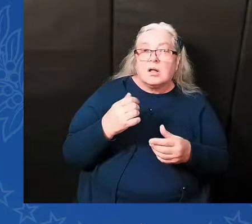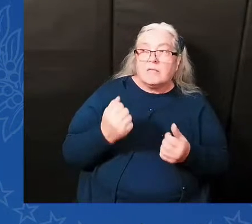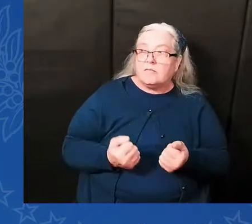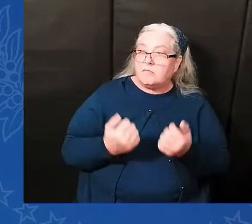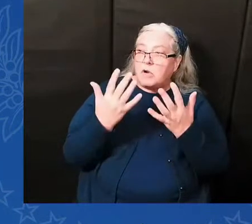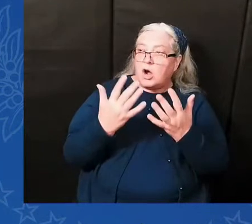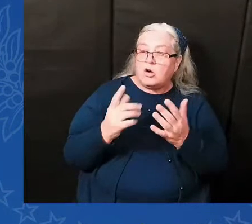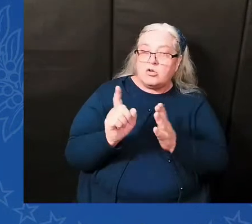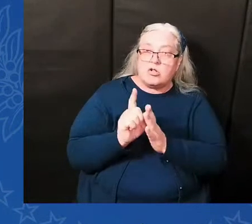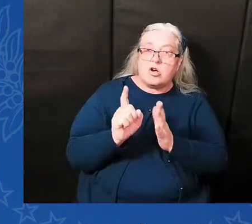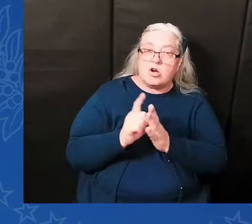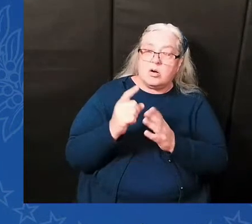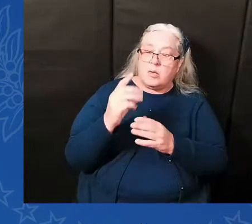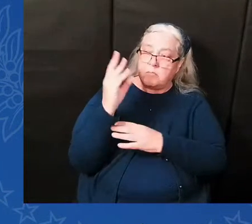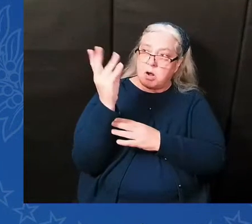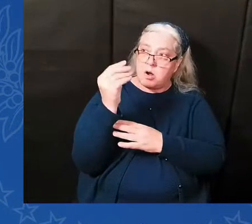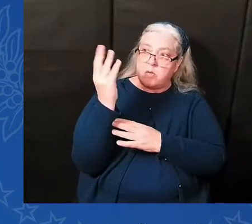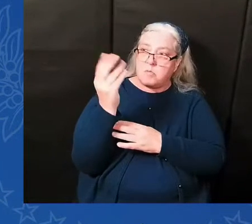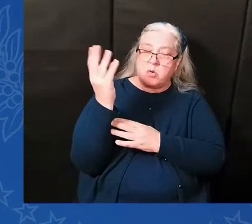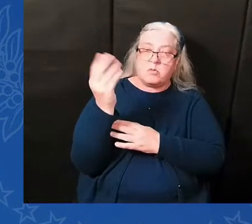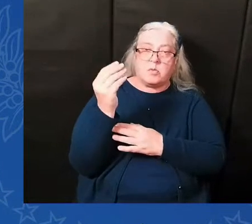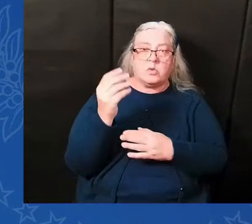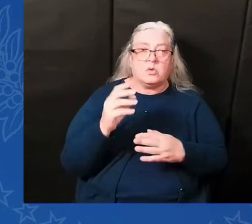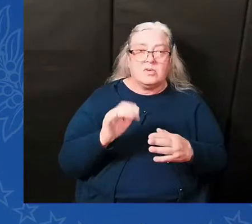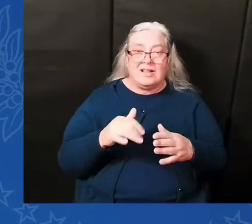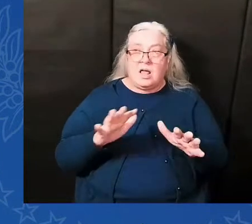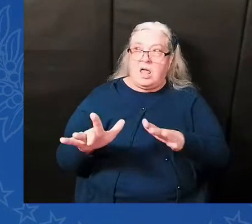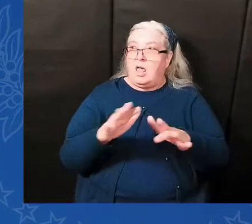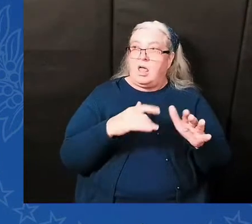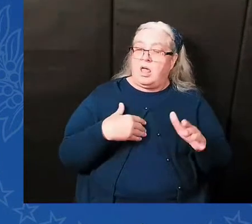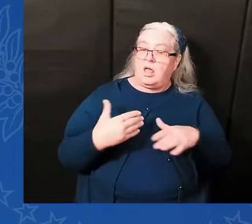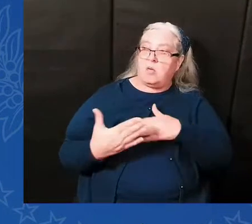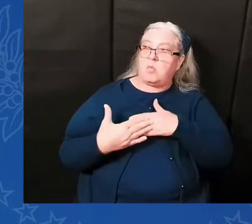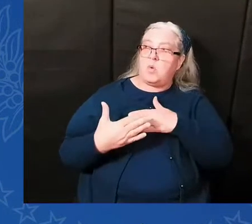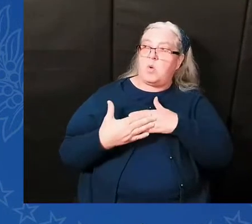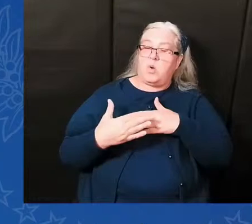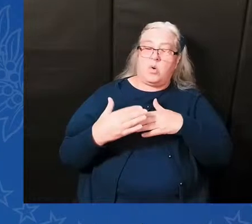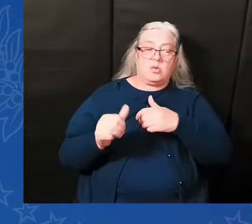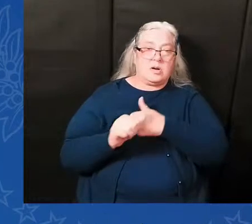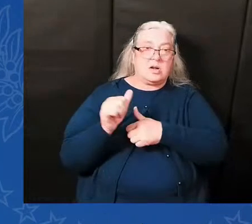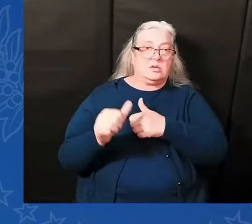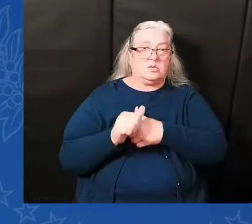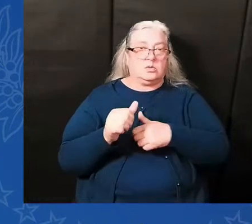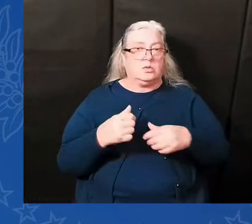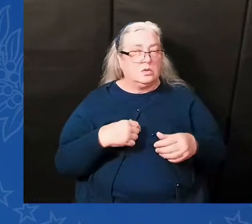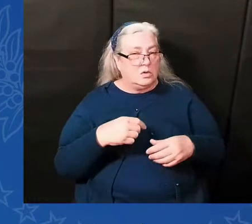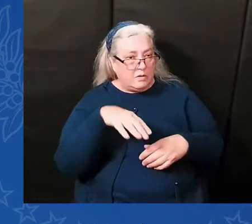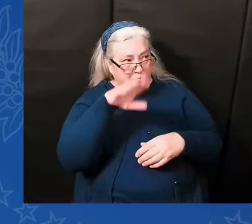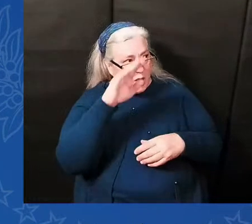there's no better sight in the world than a firefighter ready to go to work. So, thank you for being who you are.